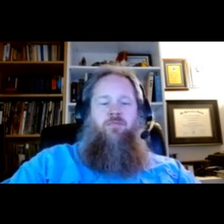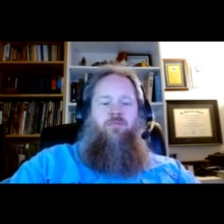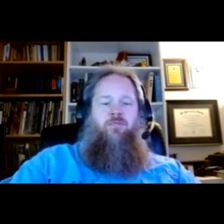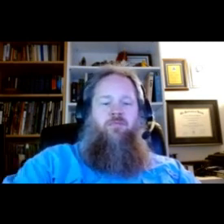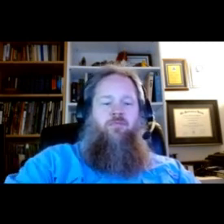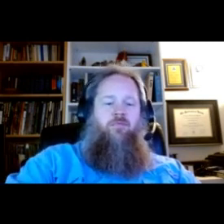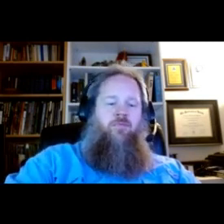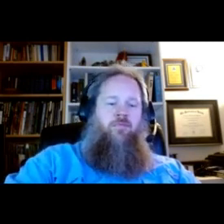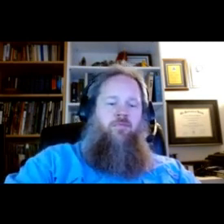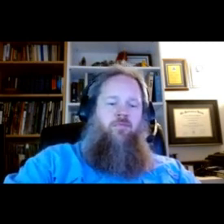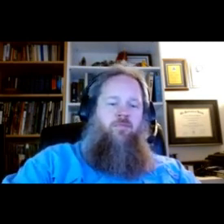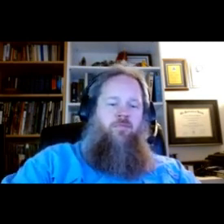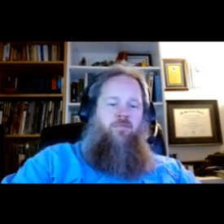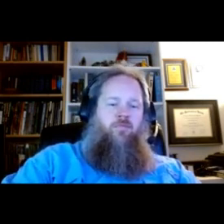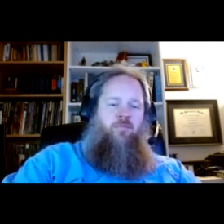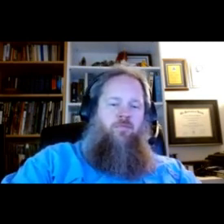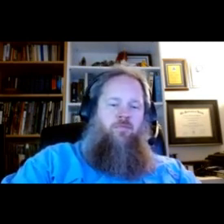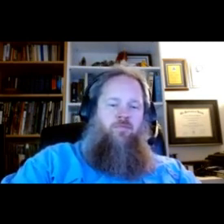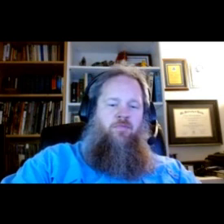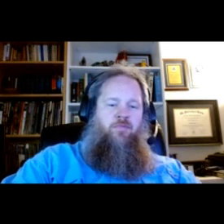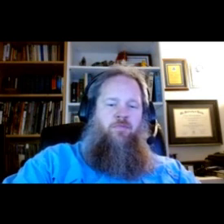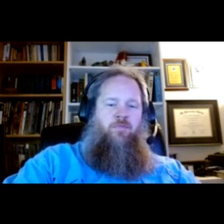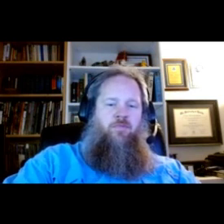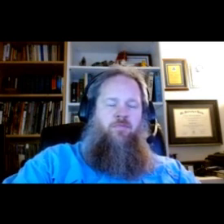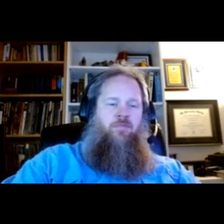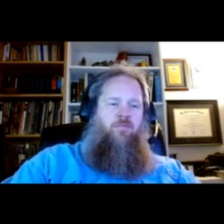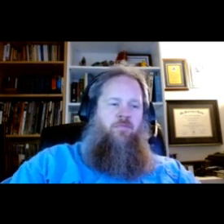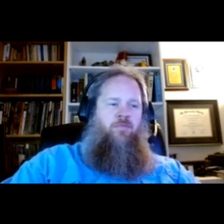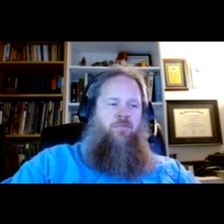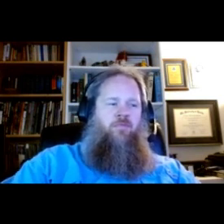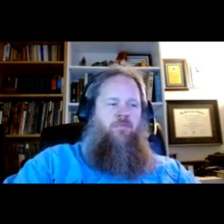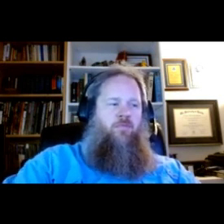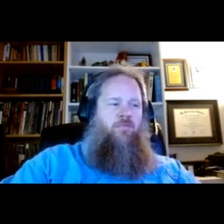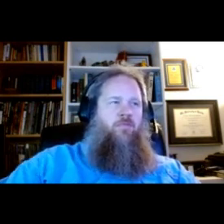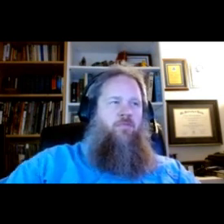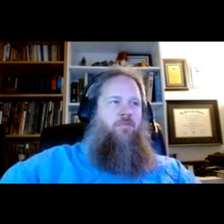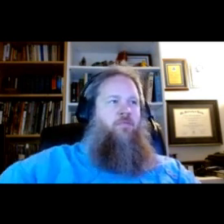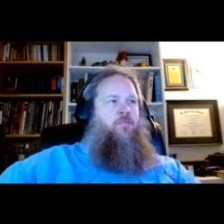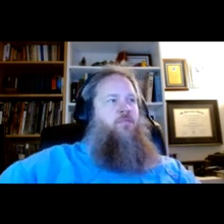must be a demonstration that there is a resilience to climate